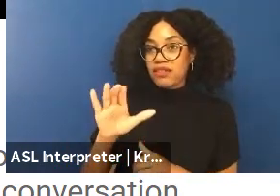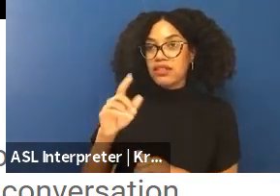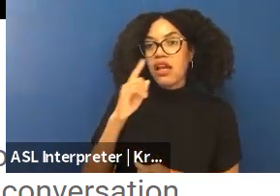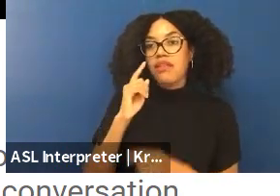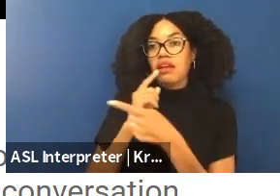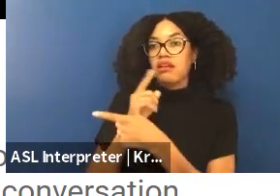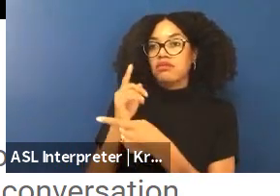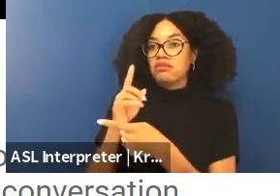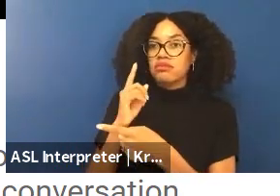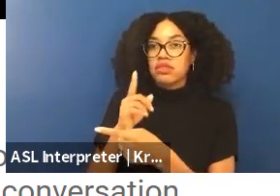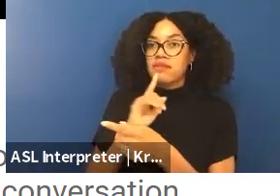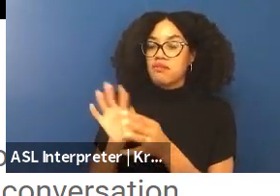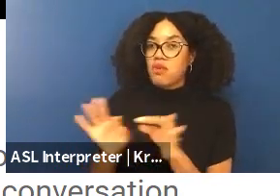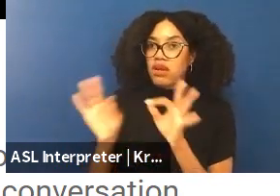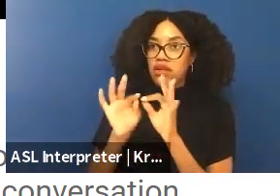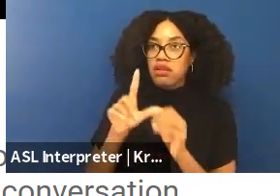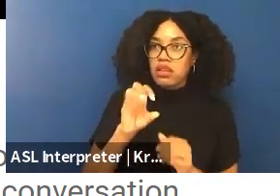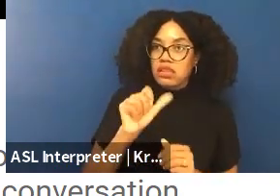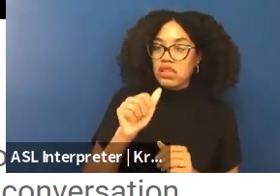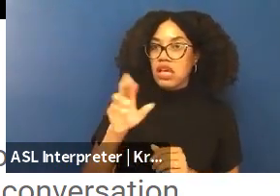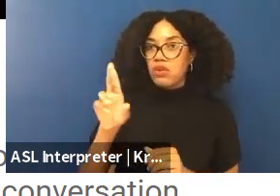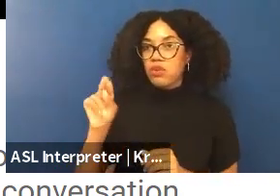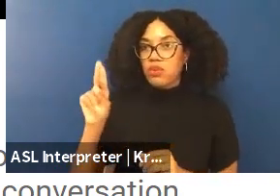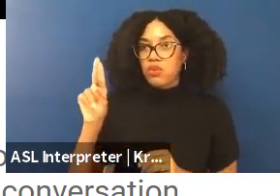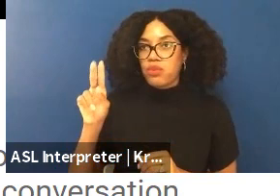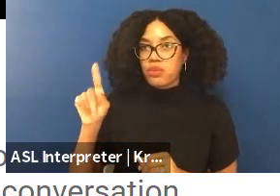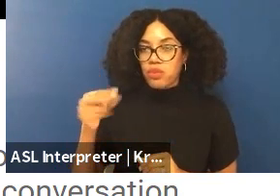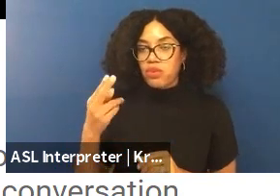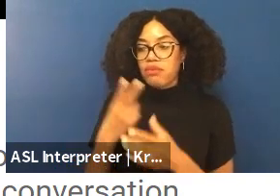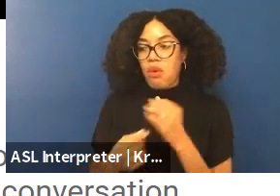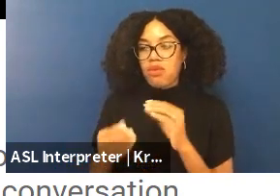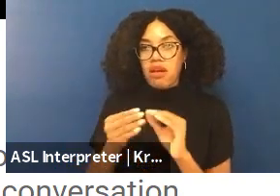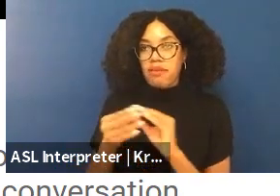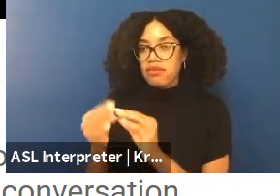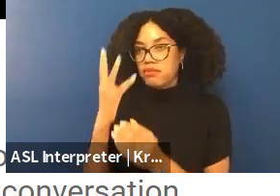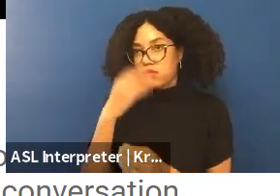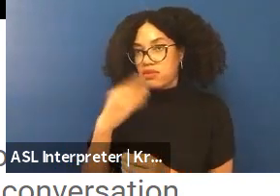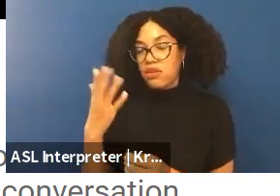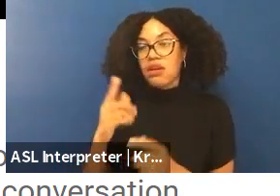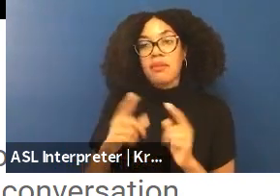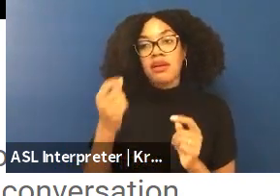relationships with faculty. And, as we know, the more mainstream our academic departments and those